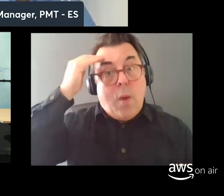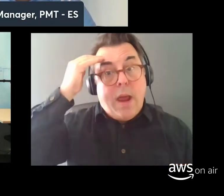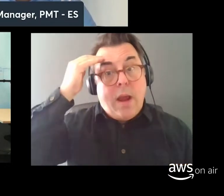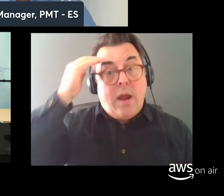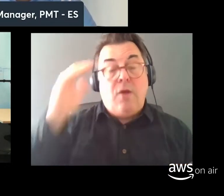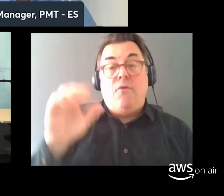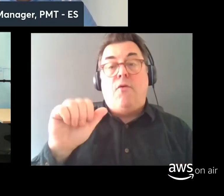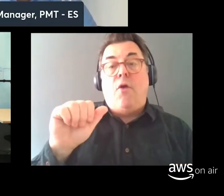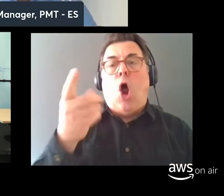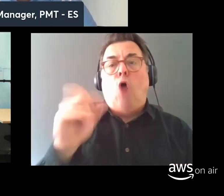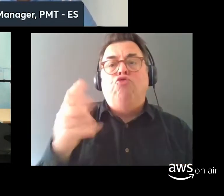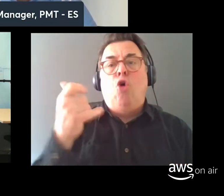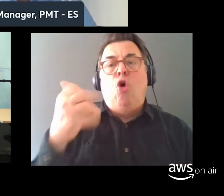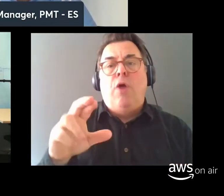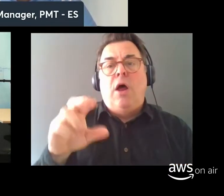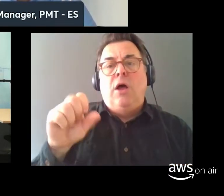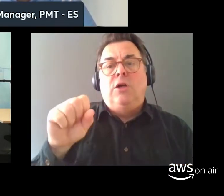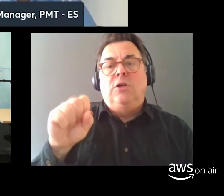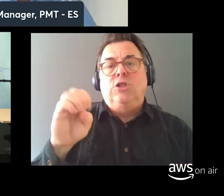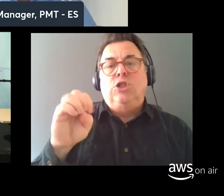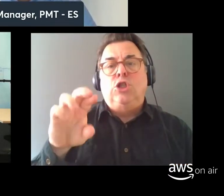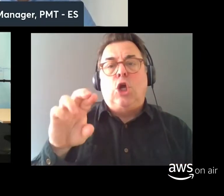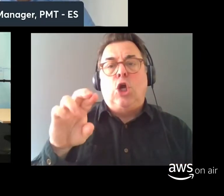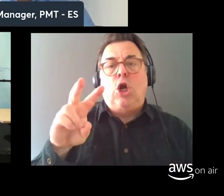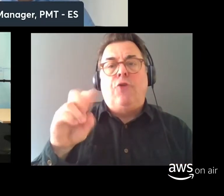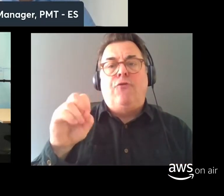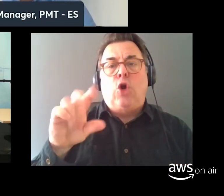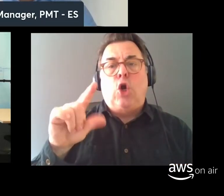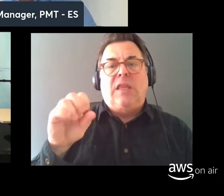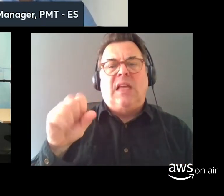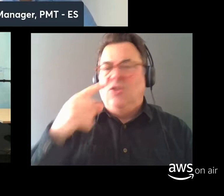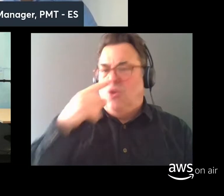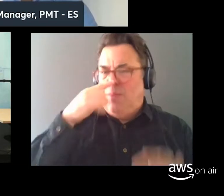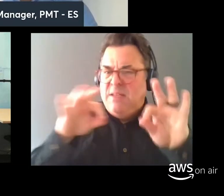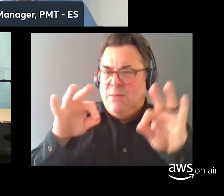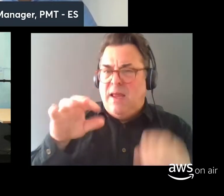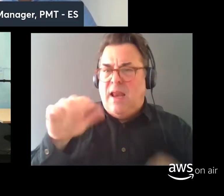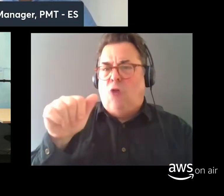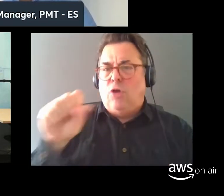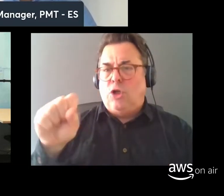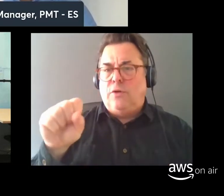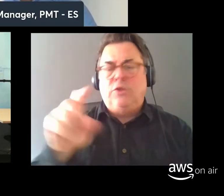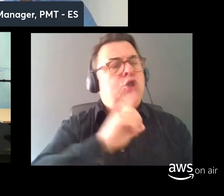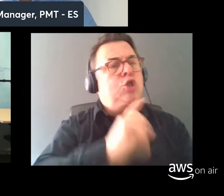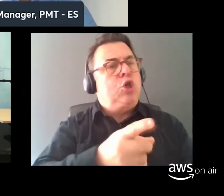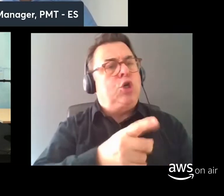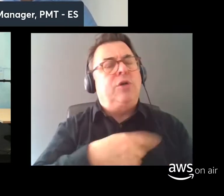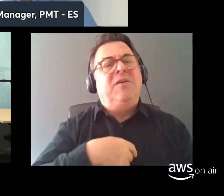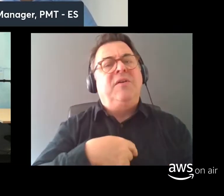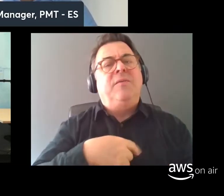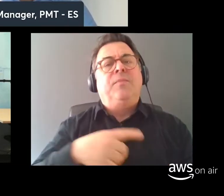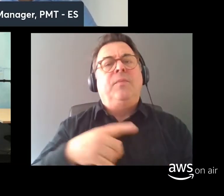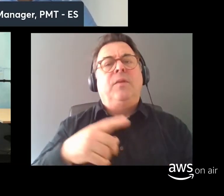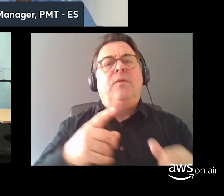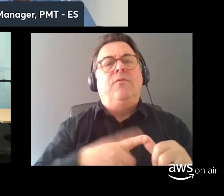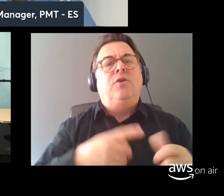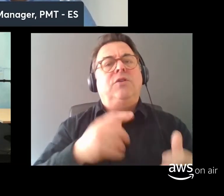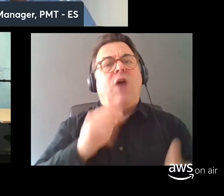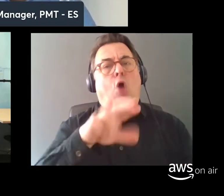give us an idea of what that is. Talk about it a little bit. Sure. So maybe we start with Aurora first, and then we can get to Aurora Serverless.